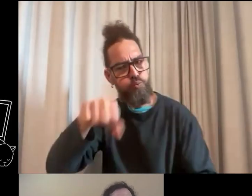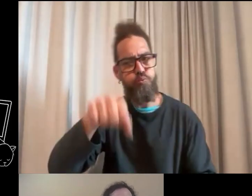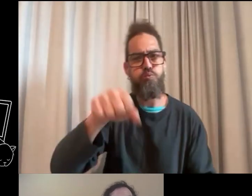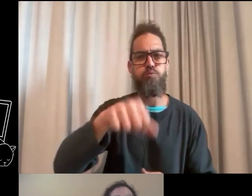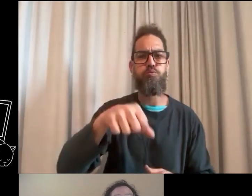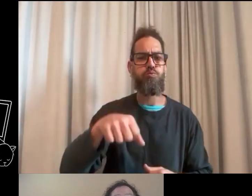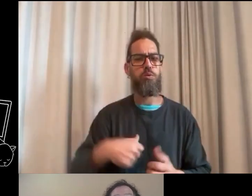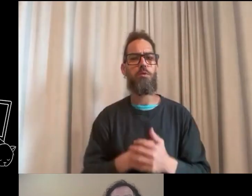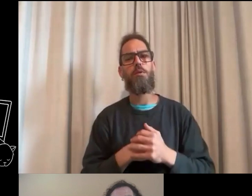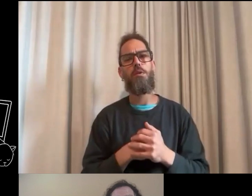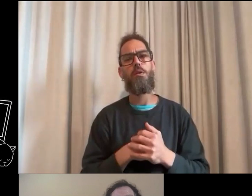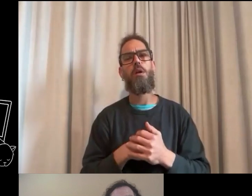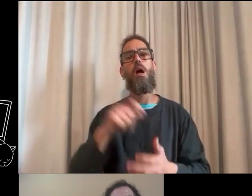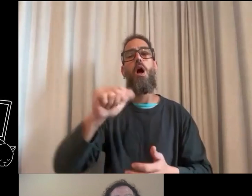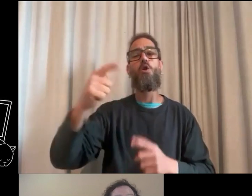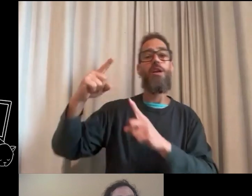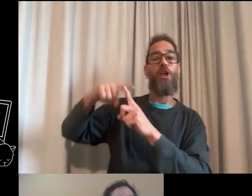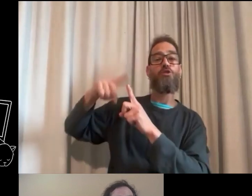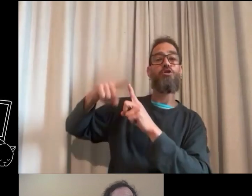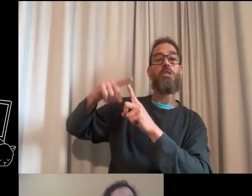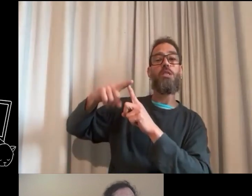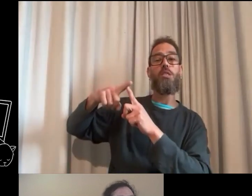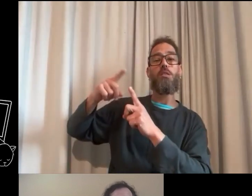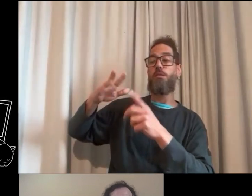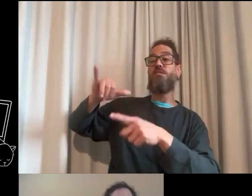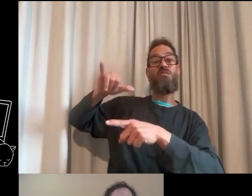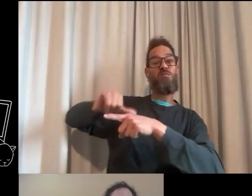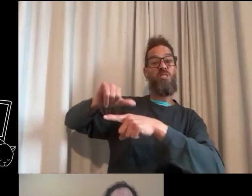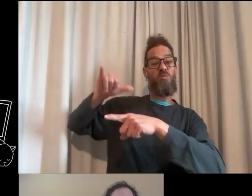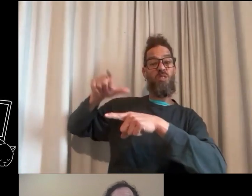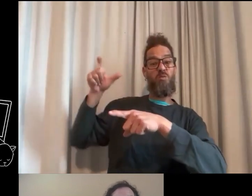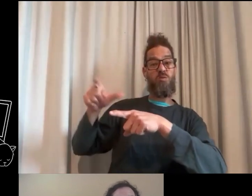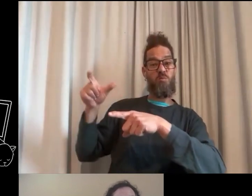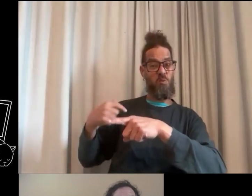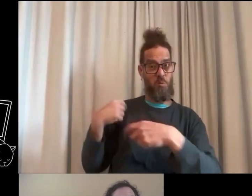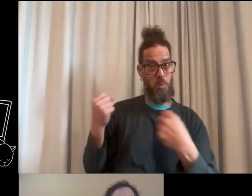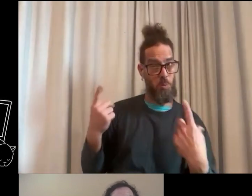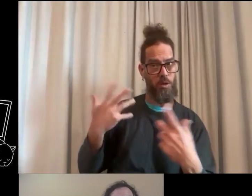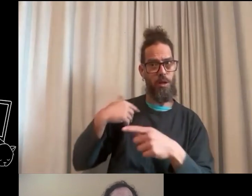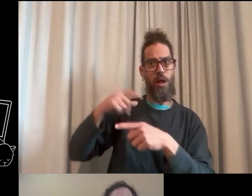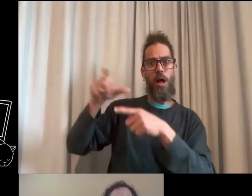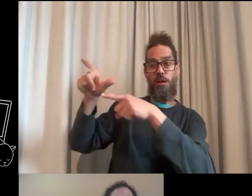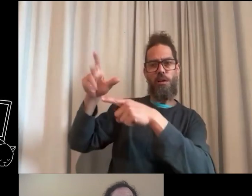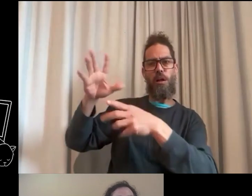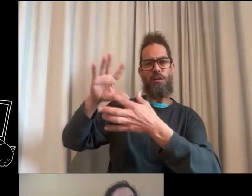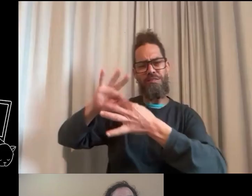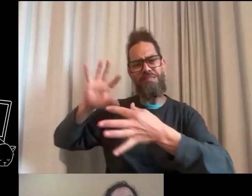level which is appropriate. We also take some pride in being able to break down the technical jargon and the industry speak.